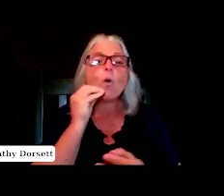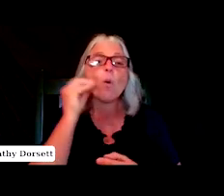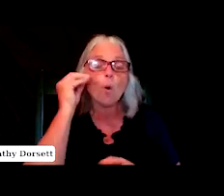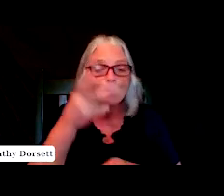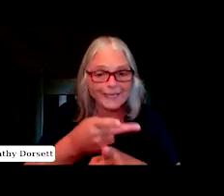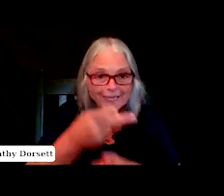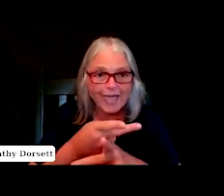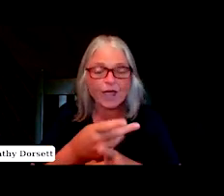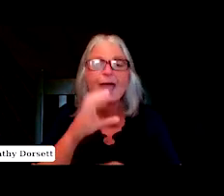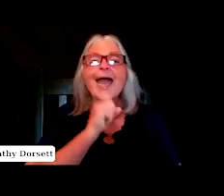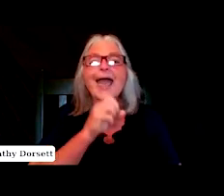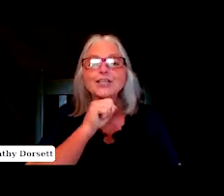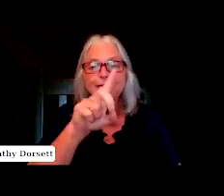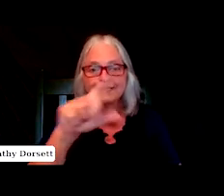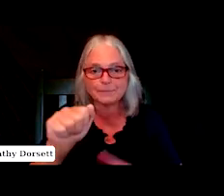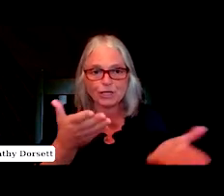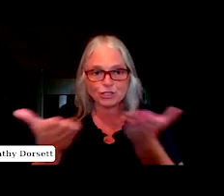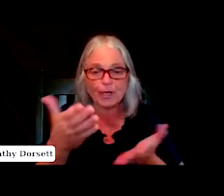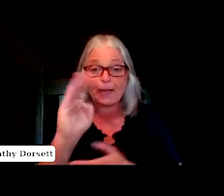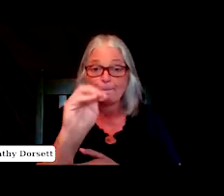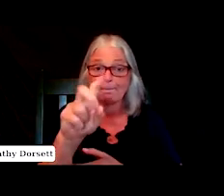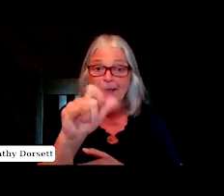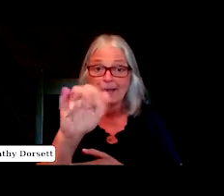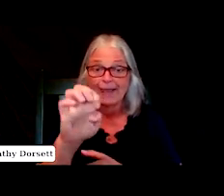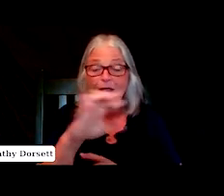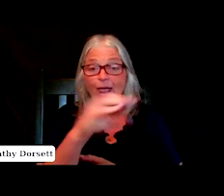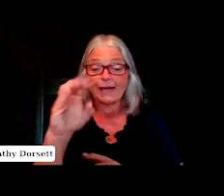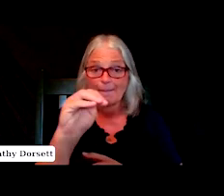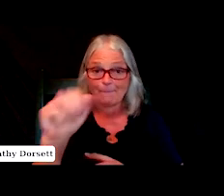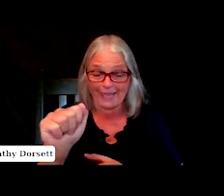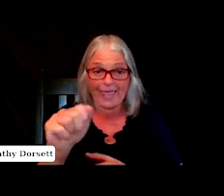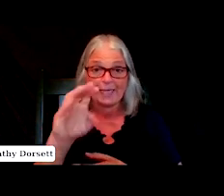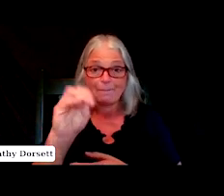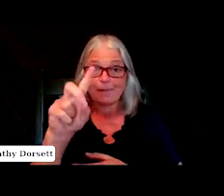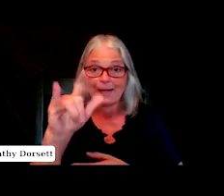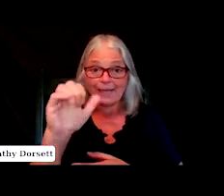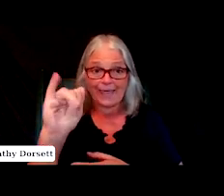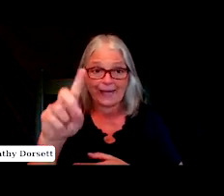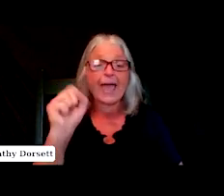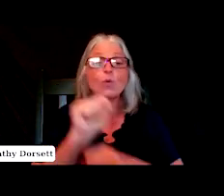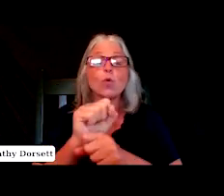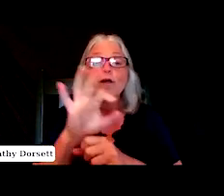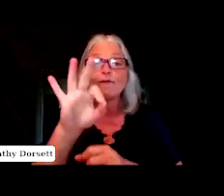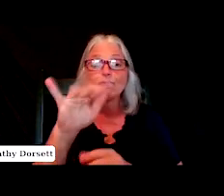Aging and disability services, Medicare and Medicaid and Workforce development. We gather these perspectives through.